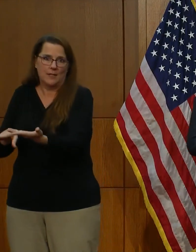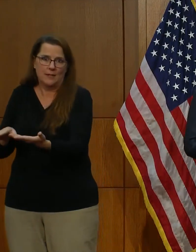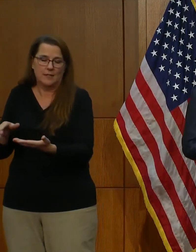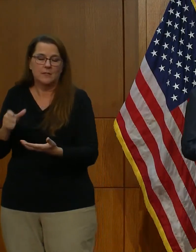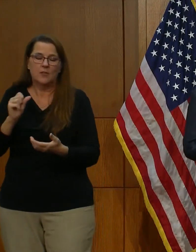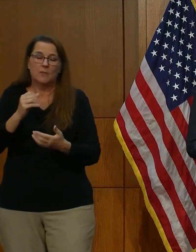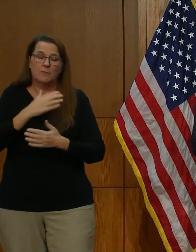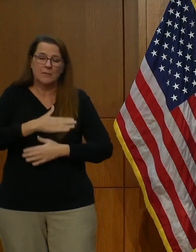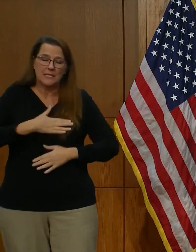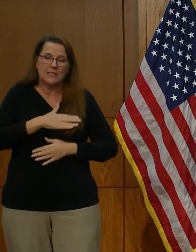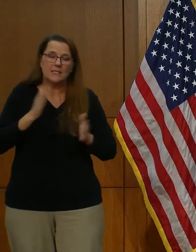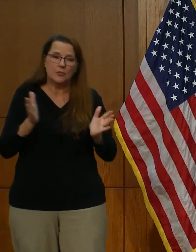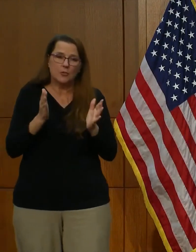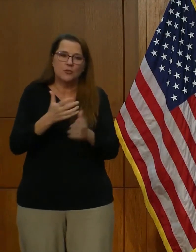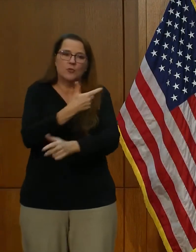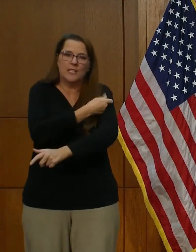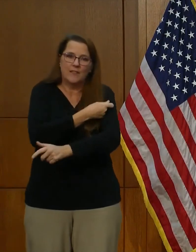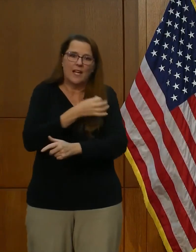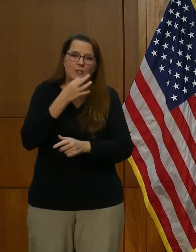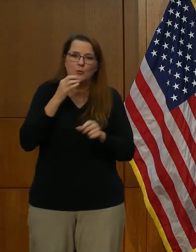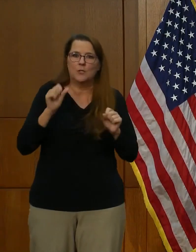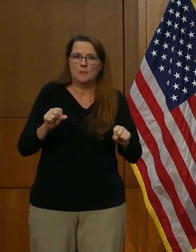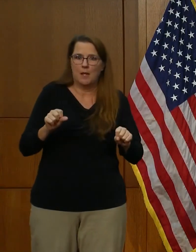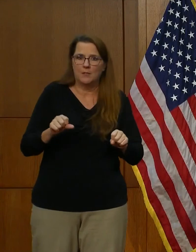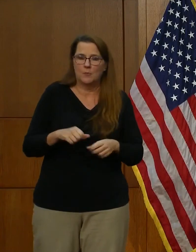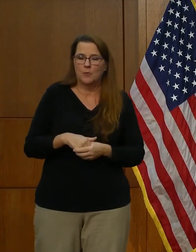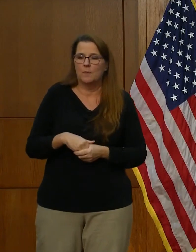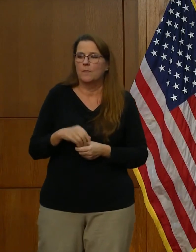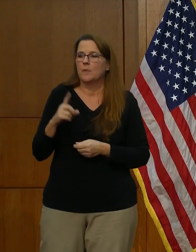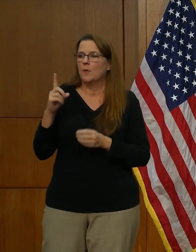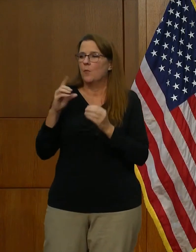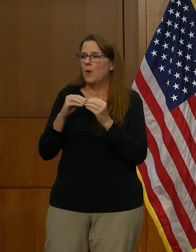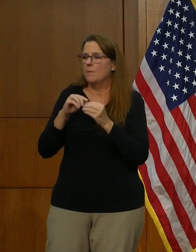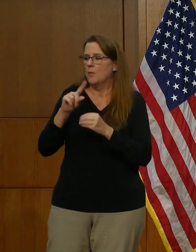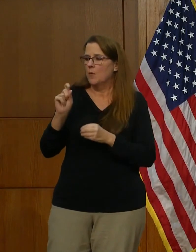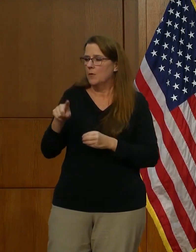ENCOURAGE PEOPLE TO GOOD